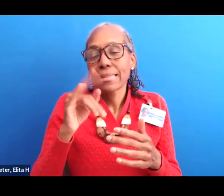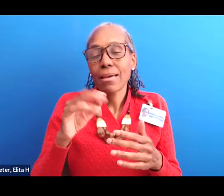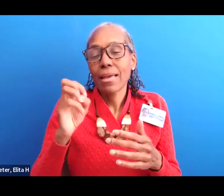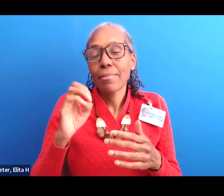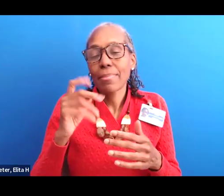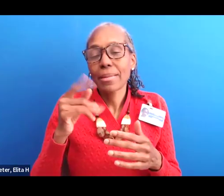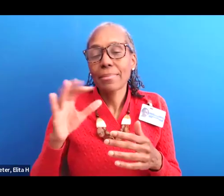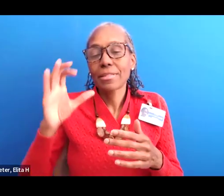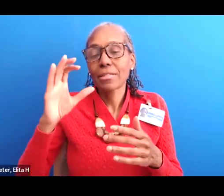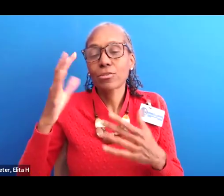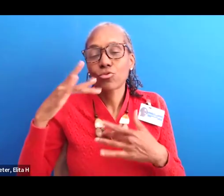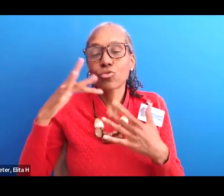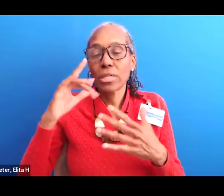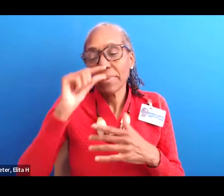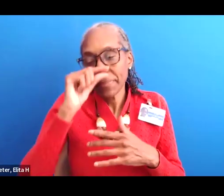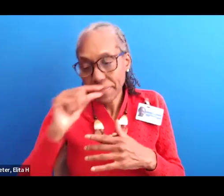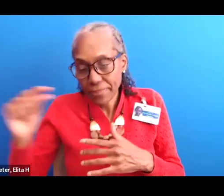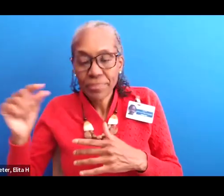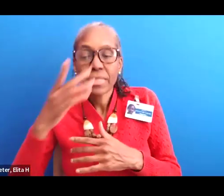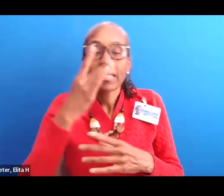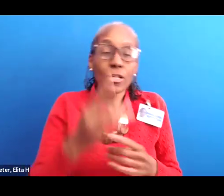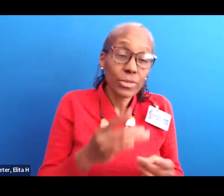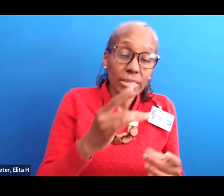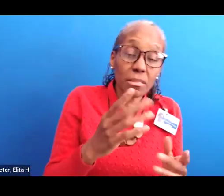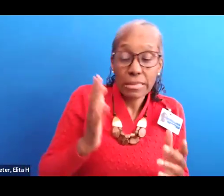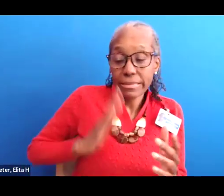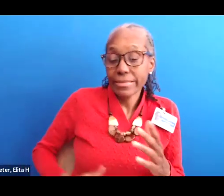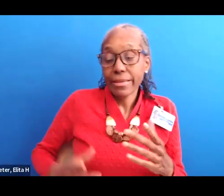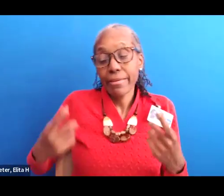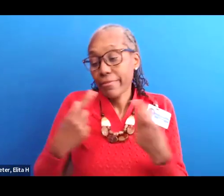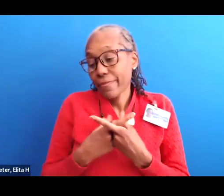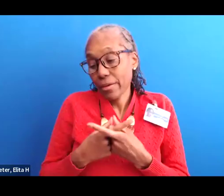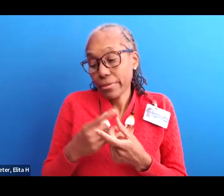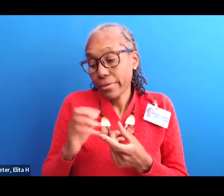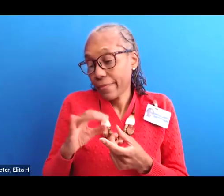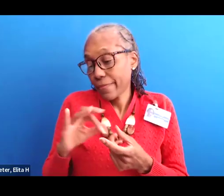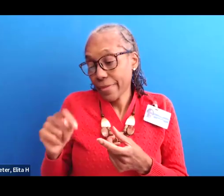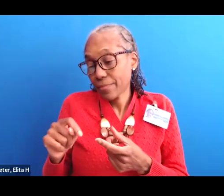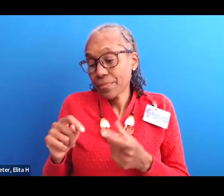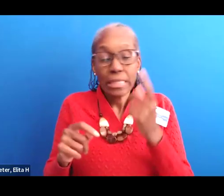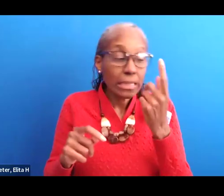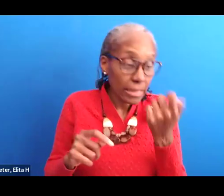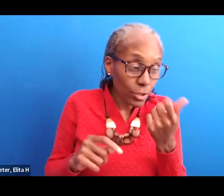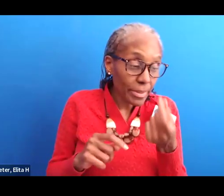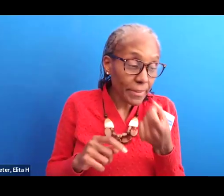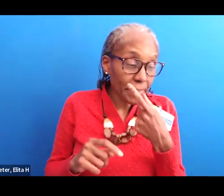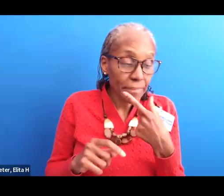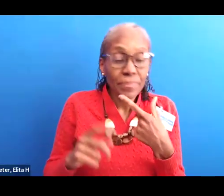It's just kind of interesting that it's a side effect of that drug, but you take a little tiny bit and it treats your pain.